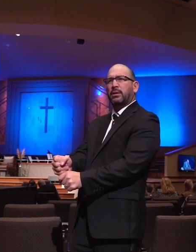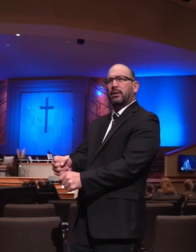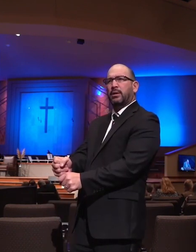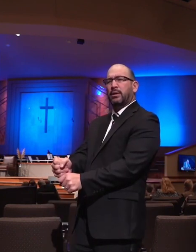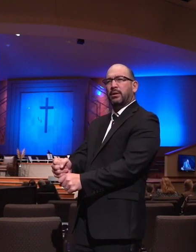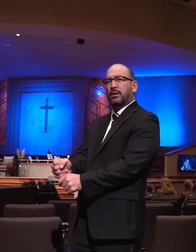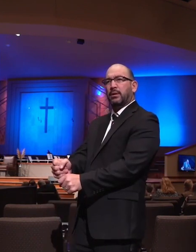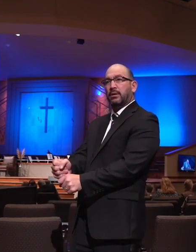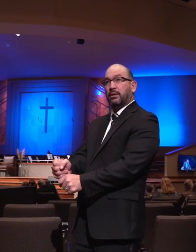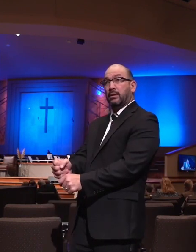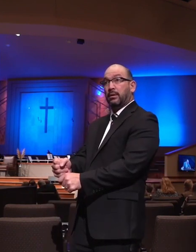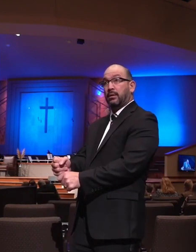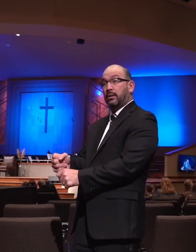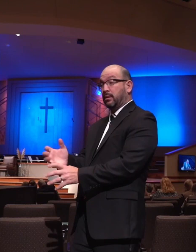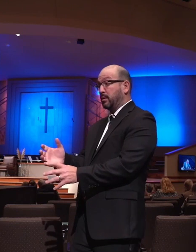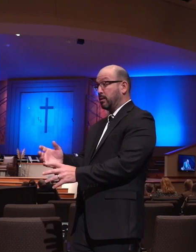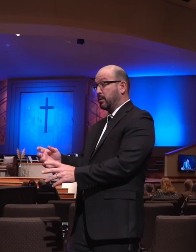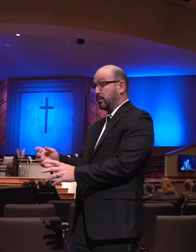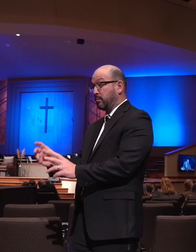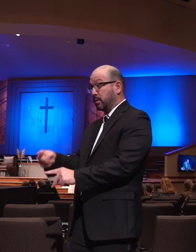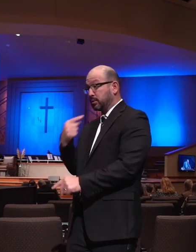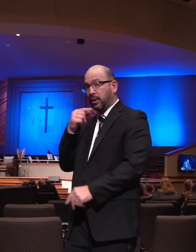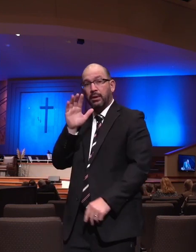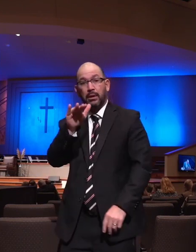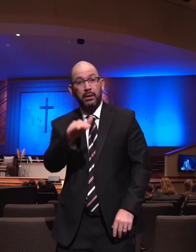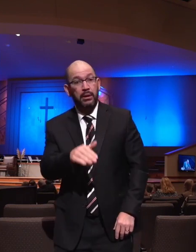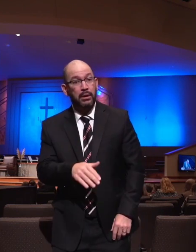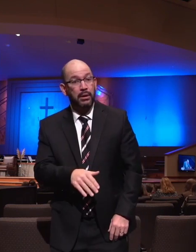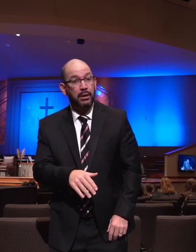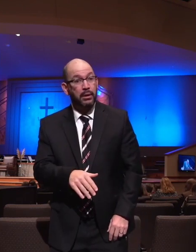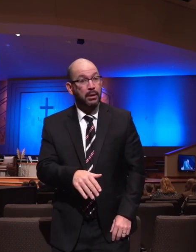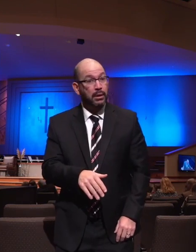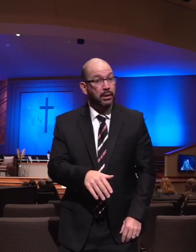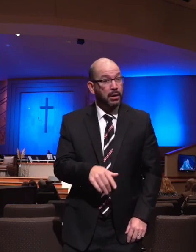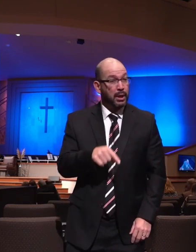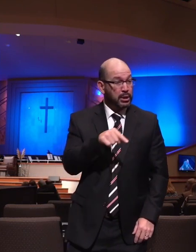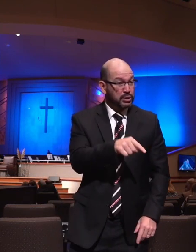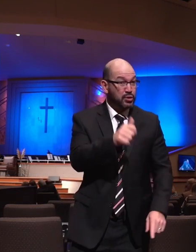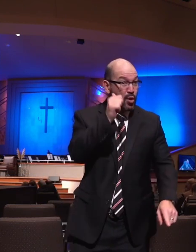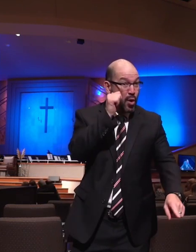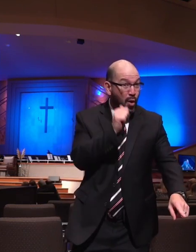in and told his Lord saying hey doesn't thus said this little maid this little